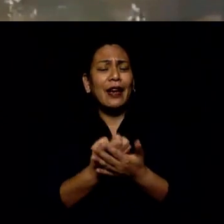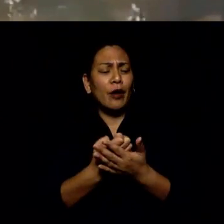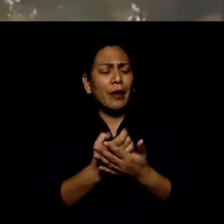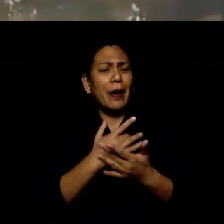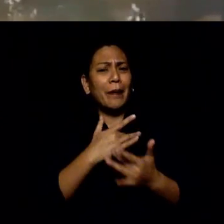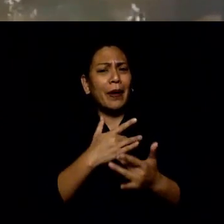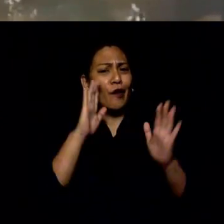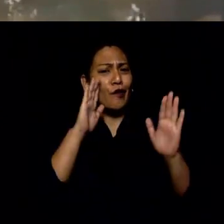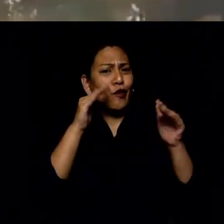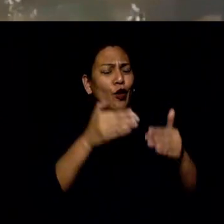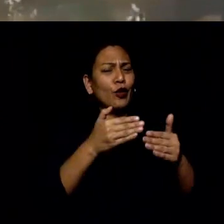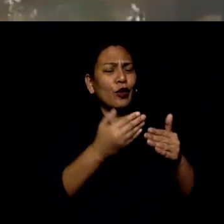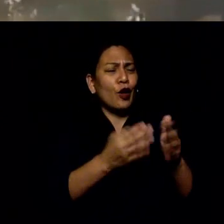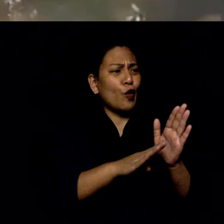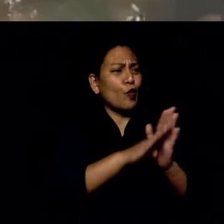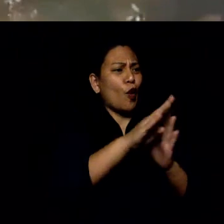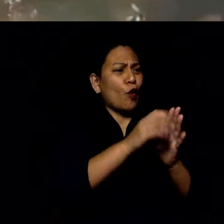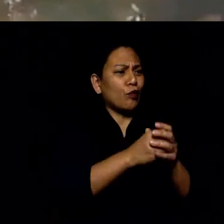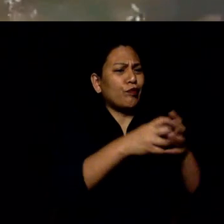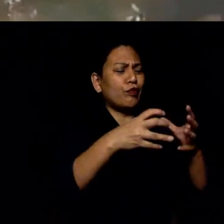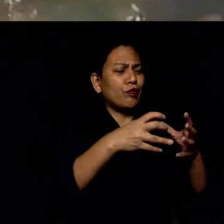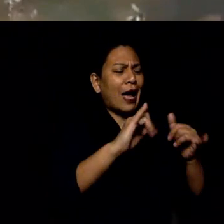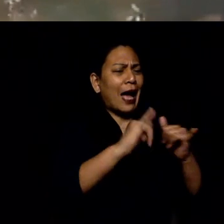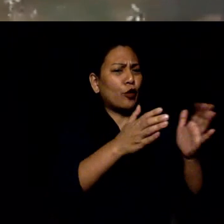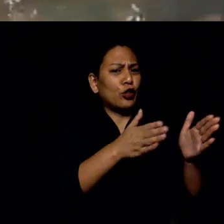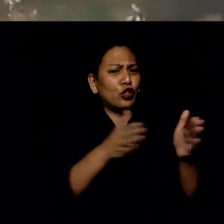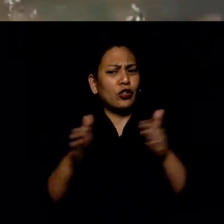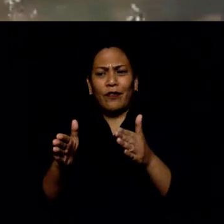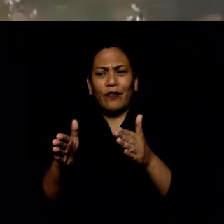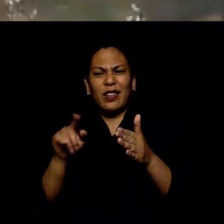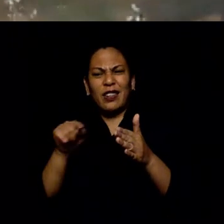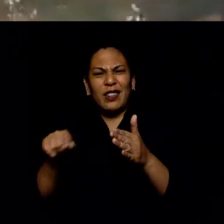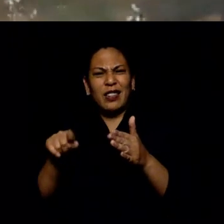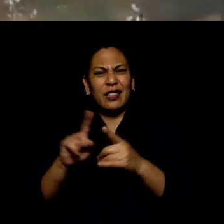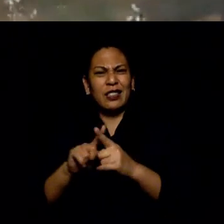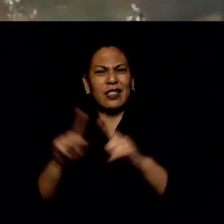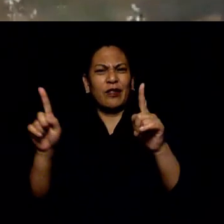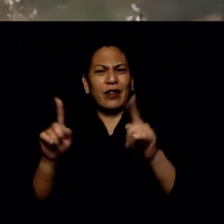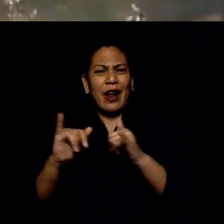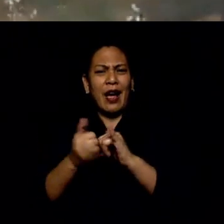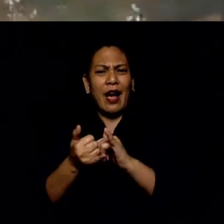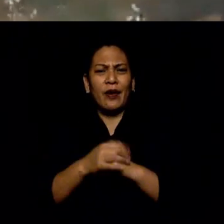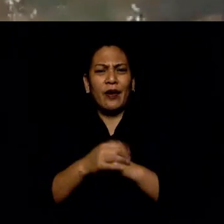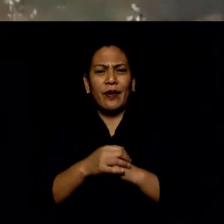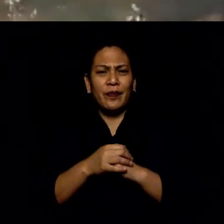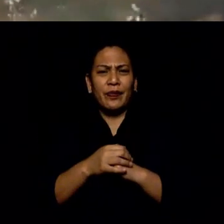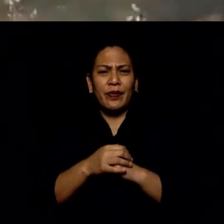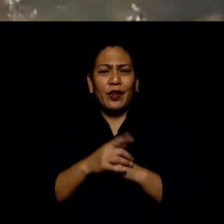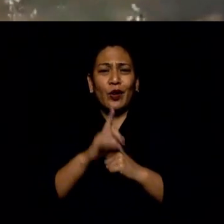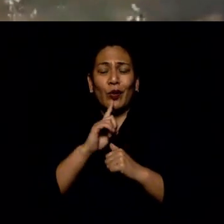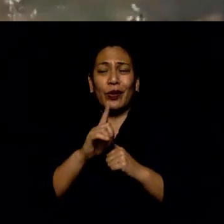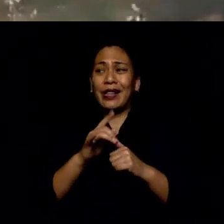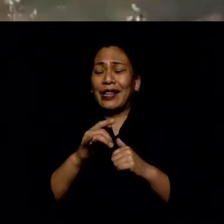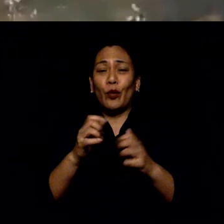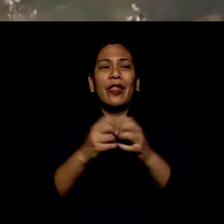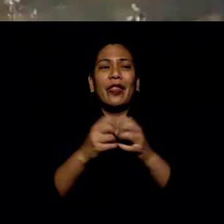How do we shift to something that isn't and not go through a period of like incredible economic, uh, disruption.